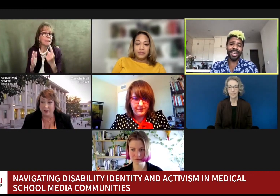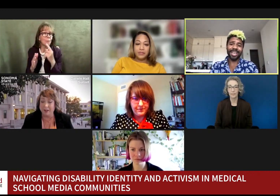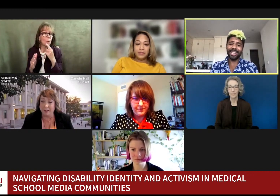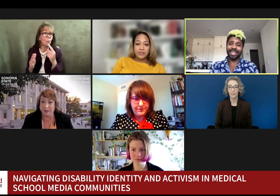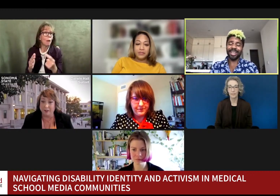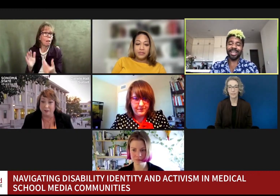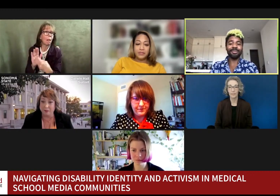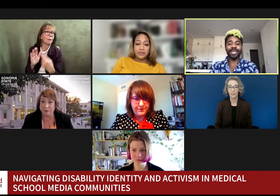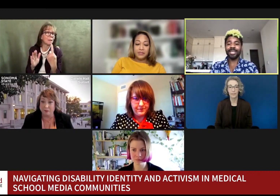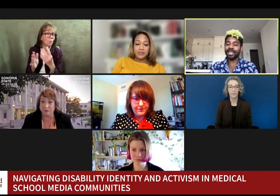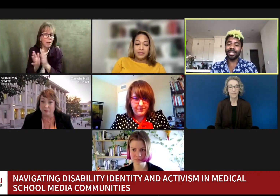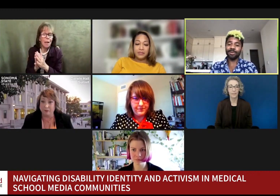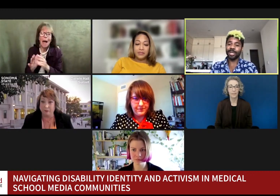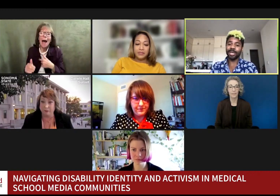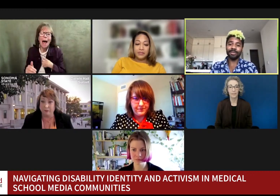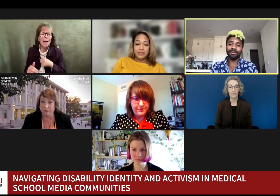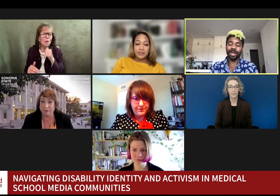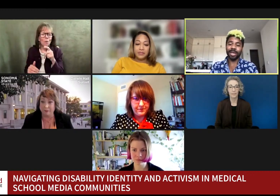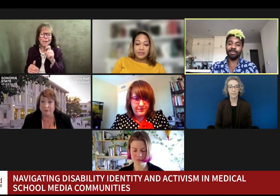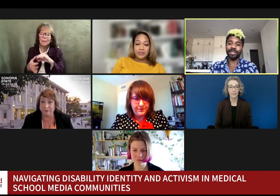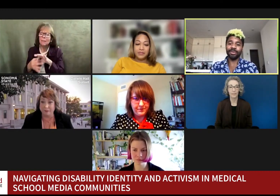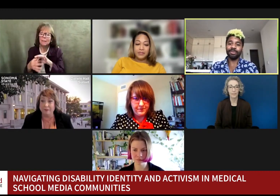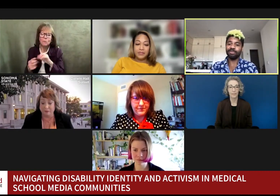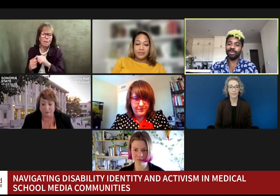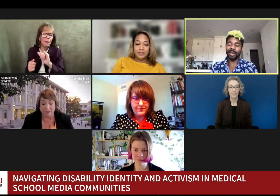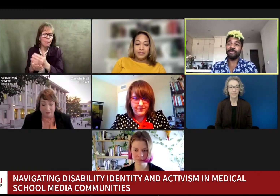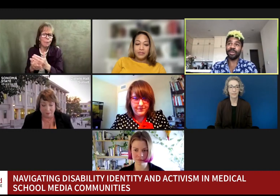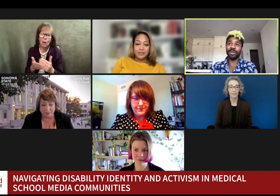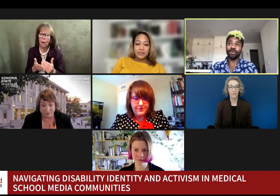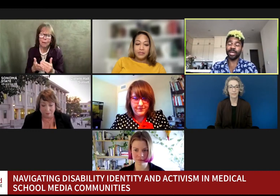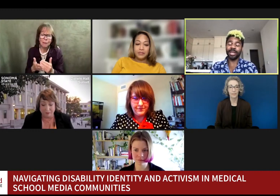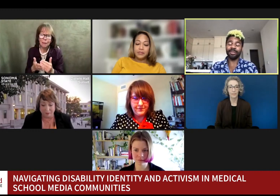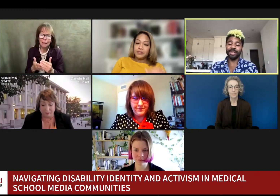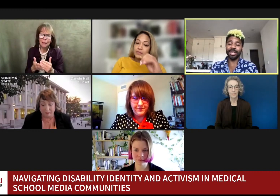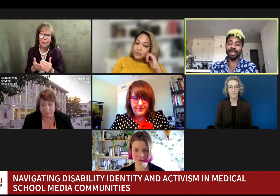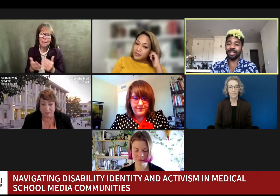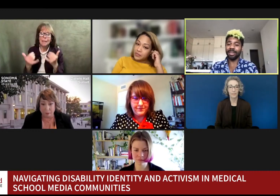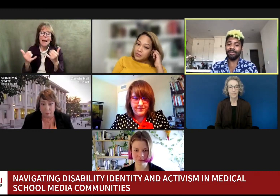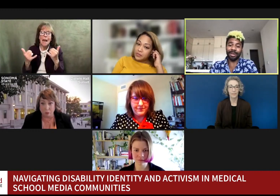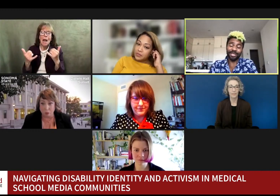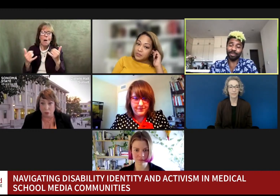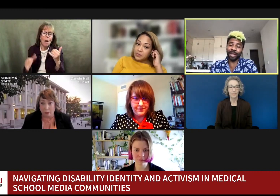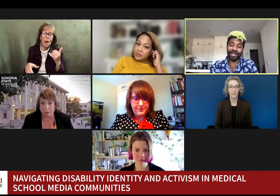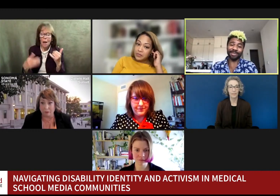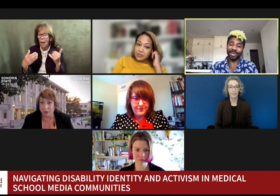And I don't need to engage with it. So I'm very quick now to, if I'll just block somebody or